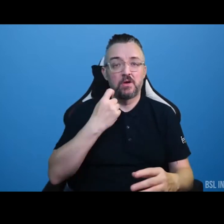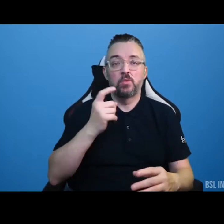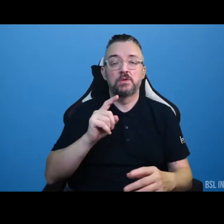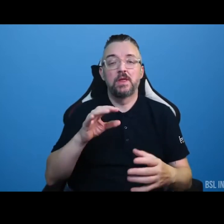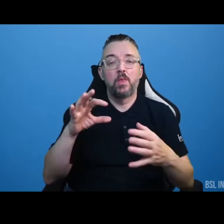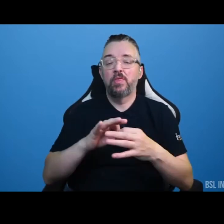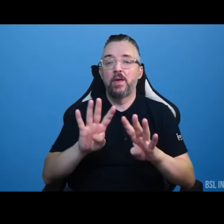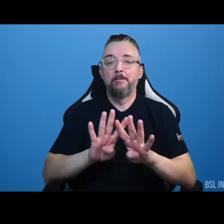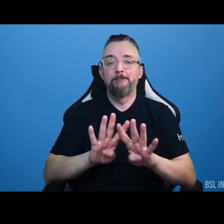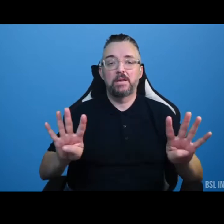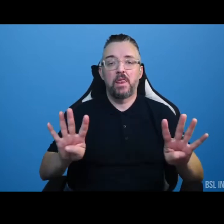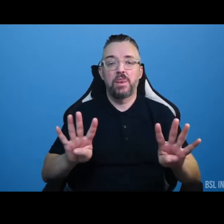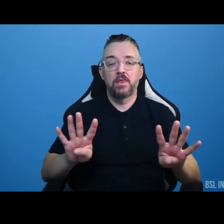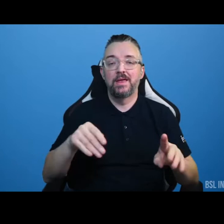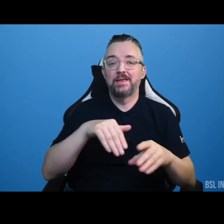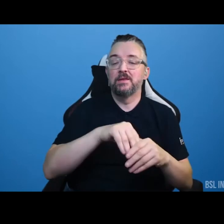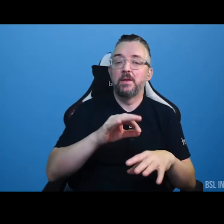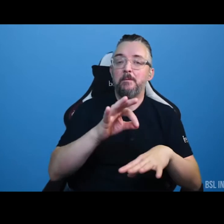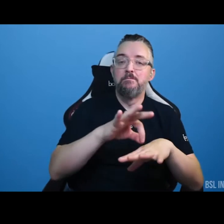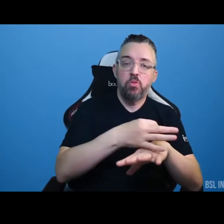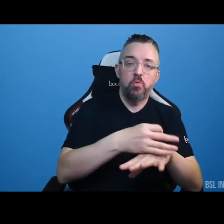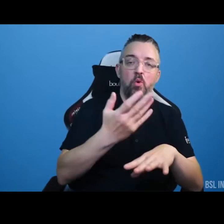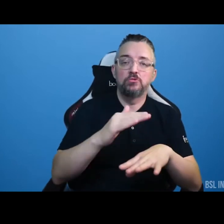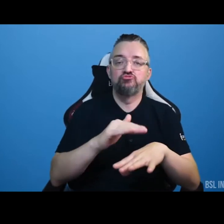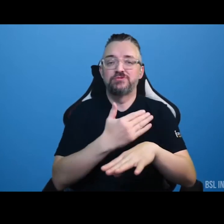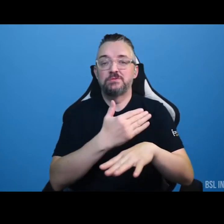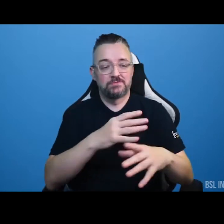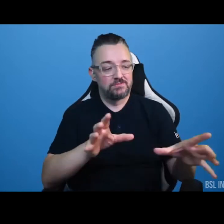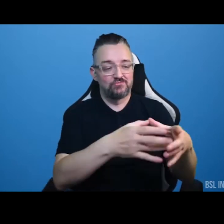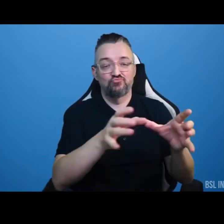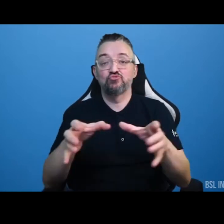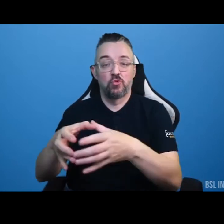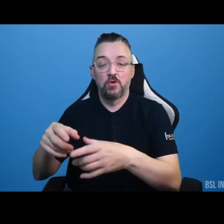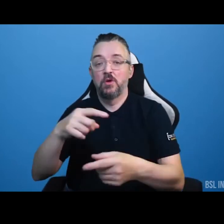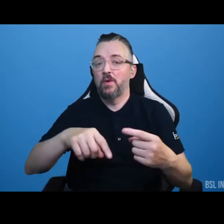particularly in the blue zone and the green zone. But they were always still there as a young person,